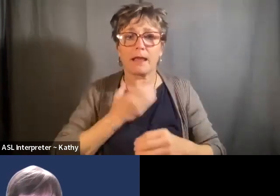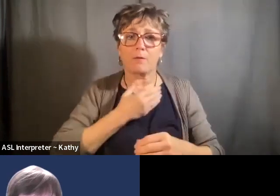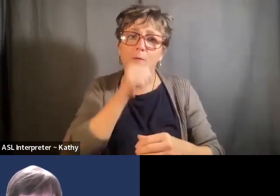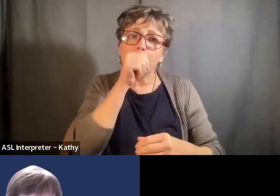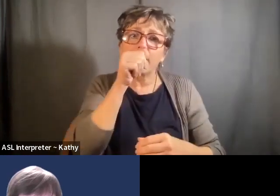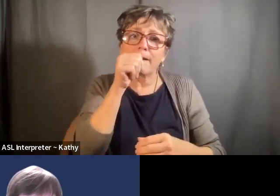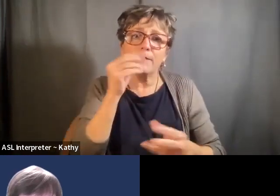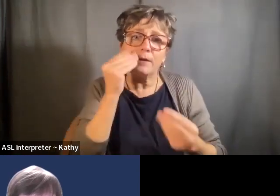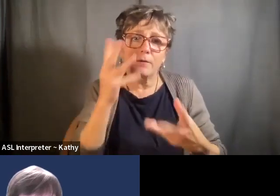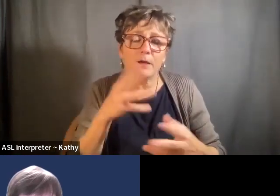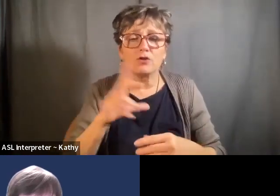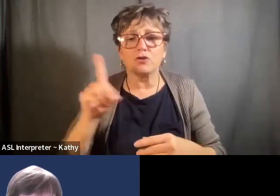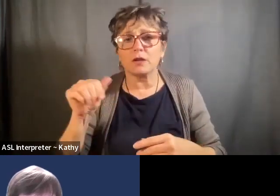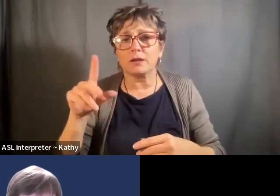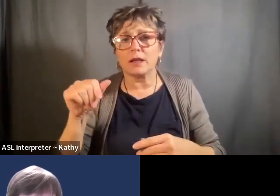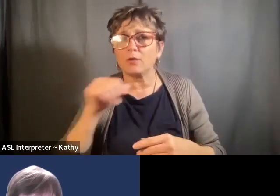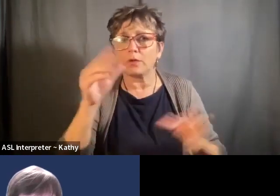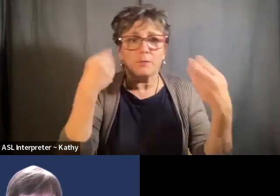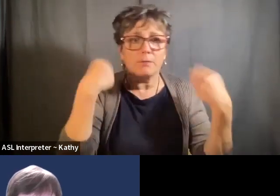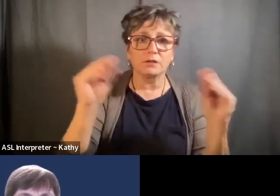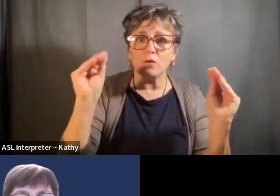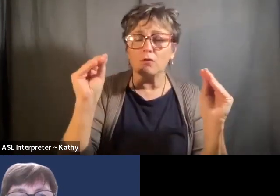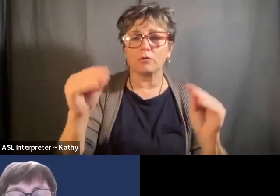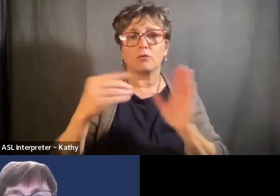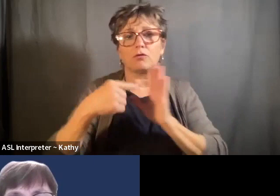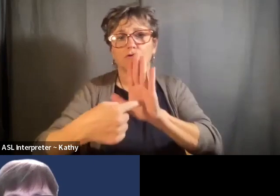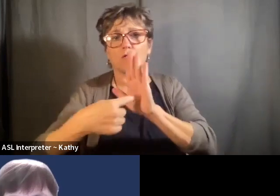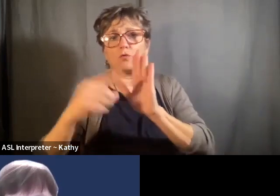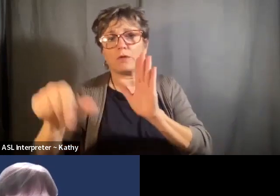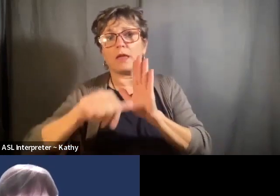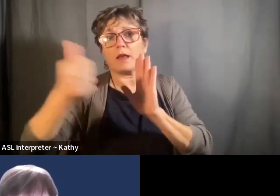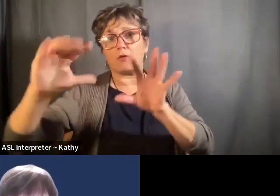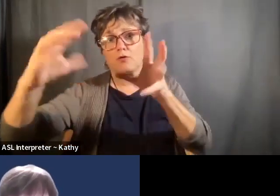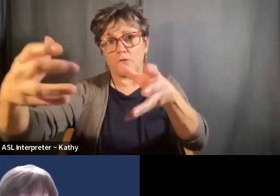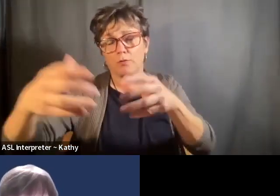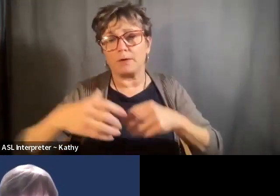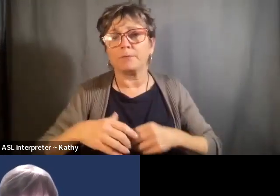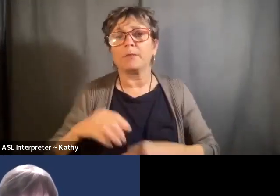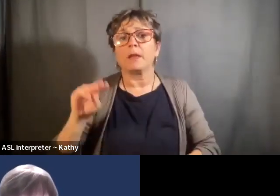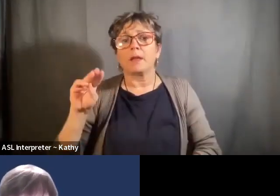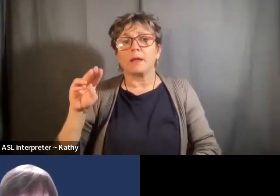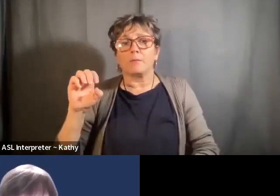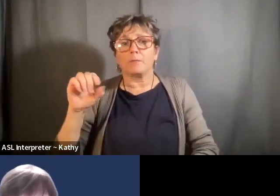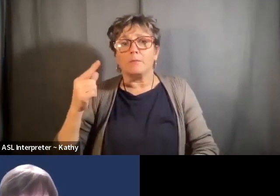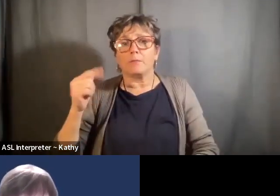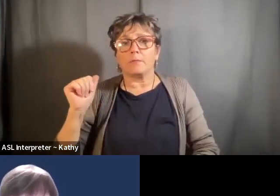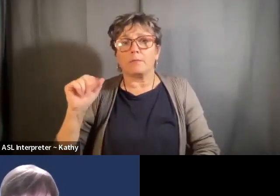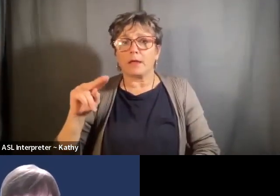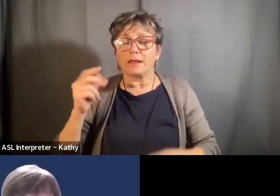be sold or shared to any third party? Megan: It should all be covered in our privacy policy if if you are not